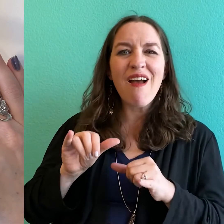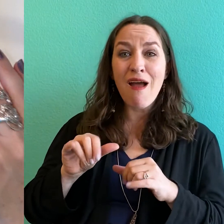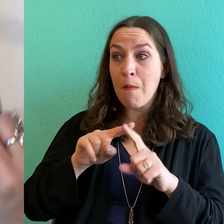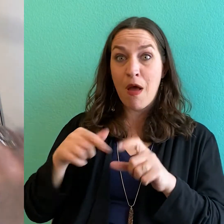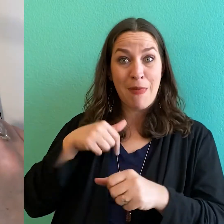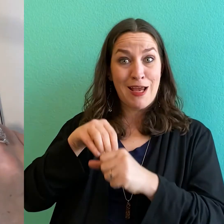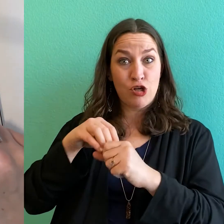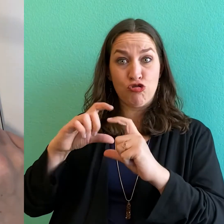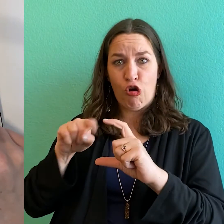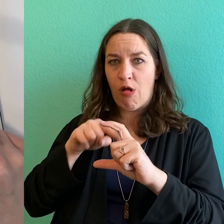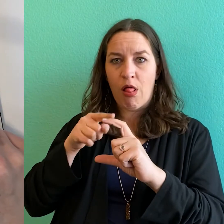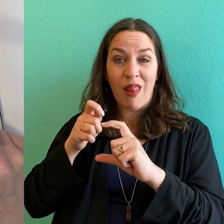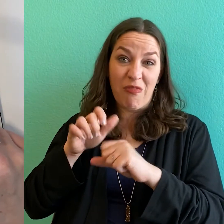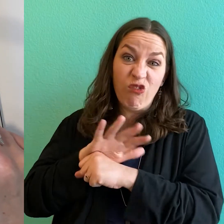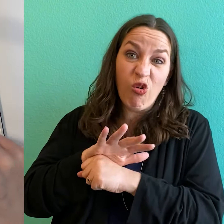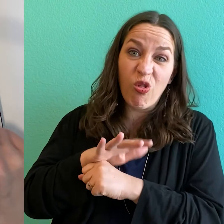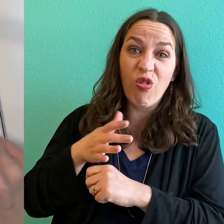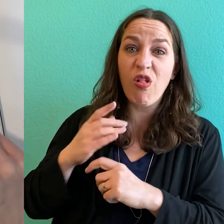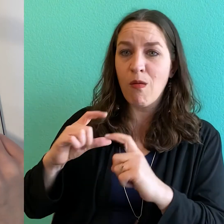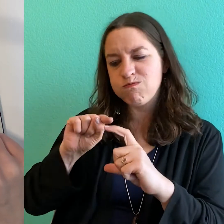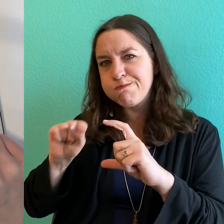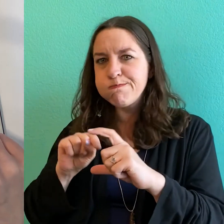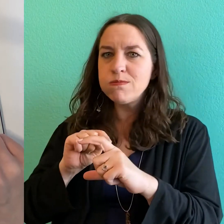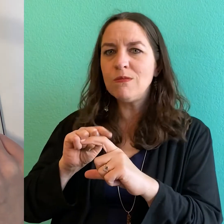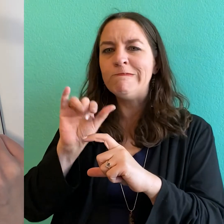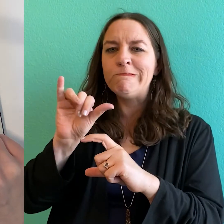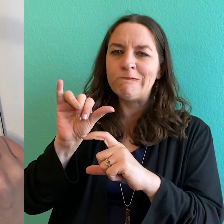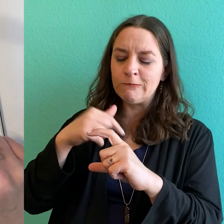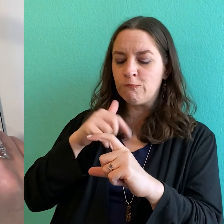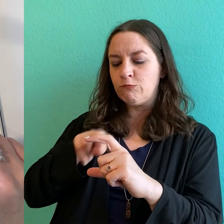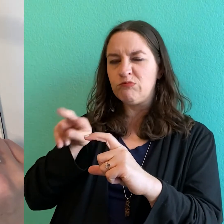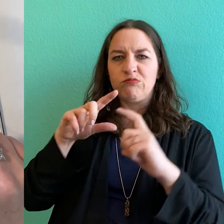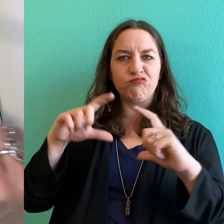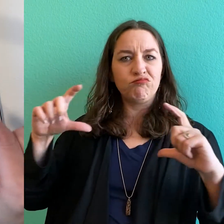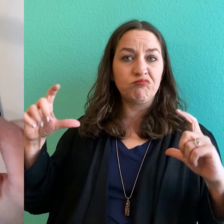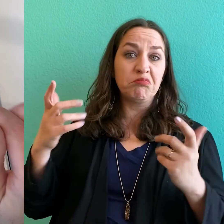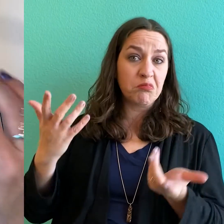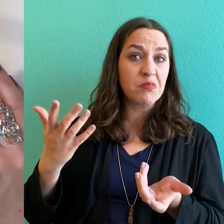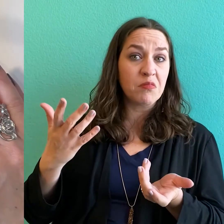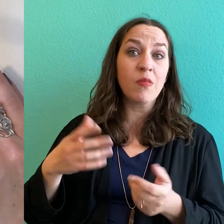circle. But you can see that that inner circle doesn't have a lot of room and it doesn't have a lot of space in it.